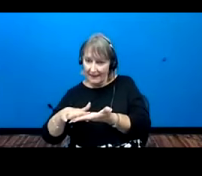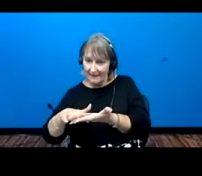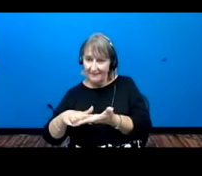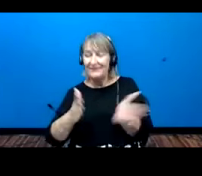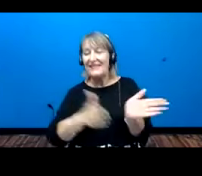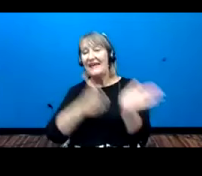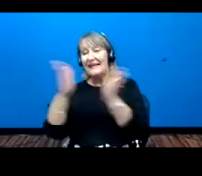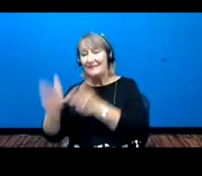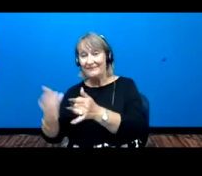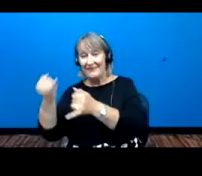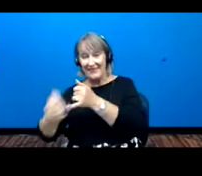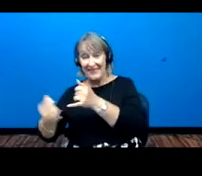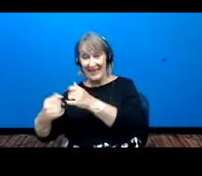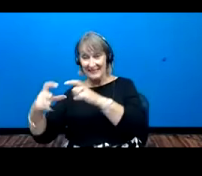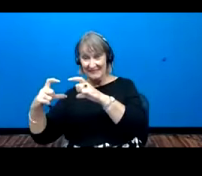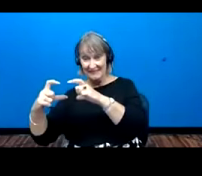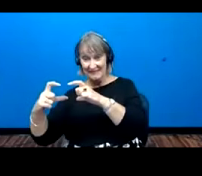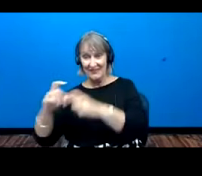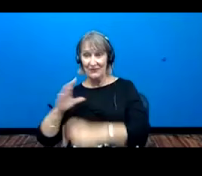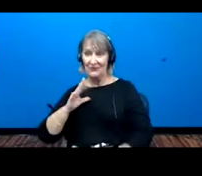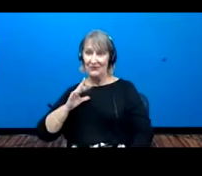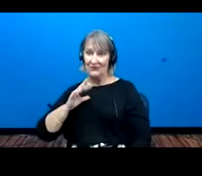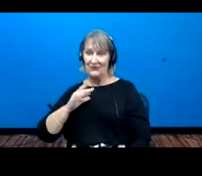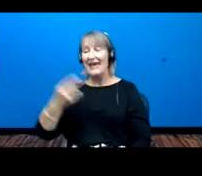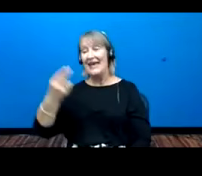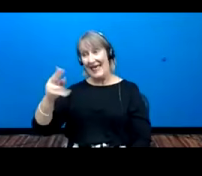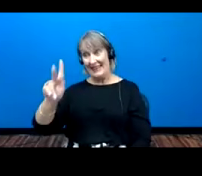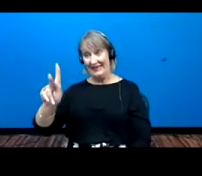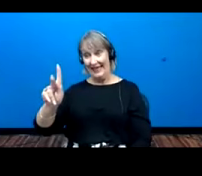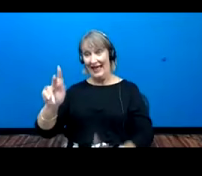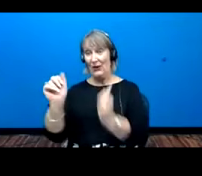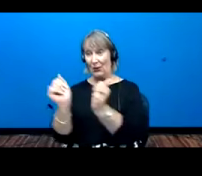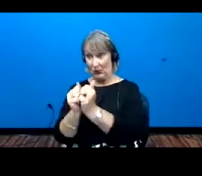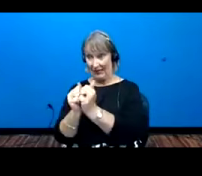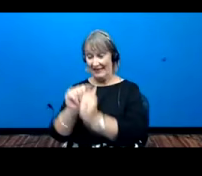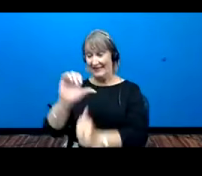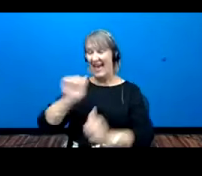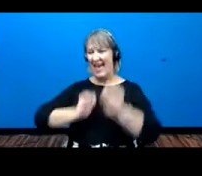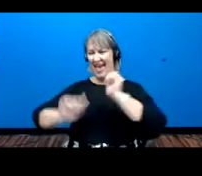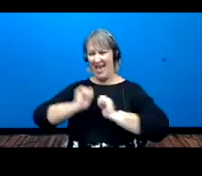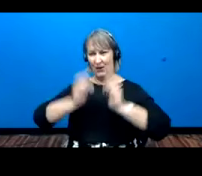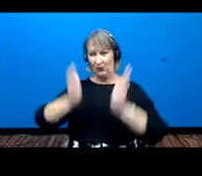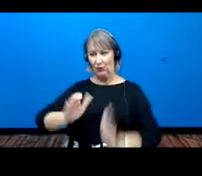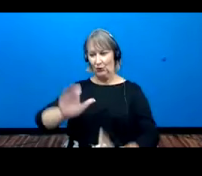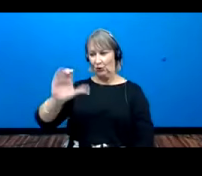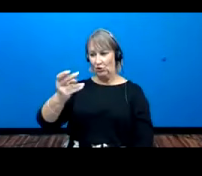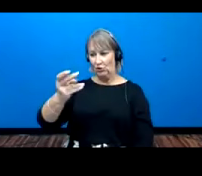and thought this was very profound— but it's Helen Keller with Charlie Chaplin. And we were just talking about what conversation